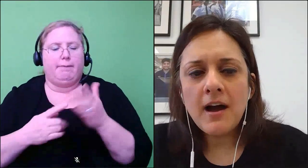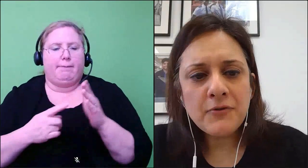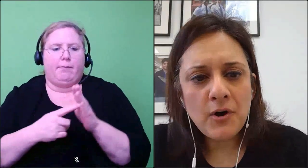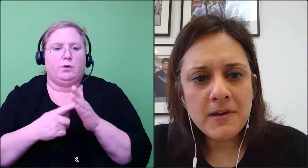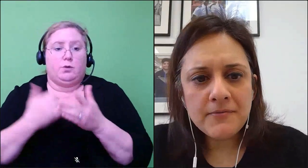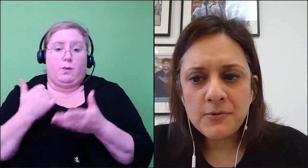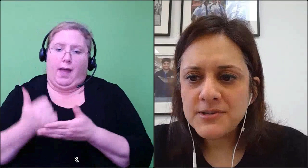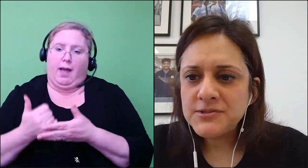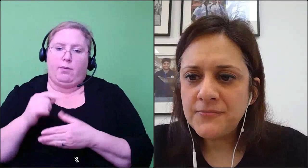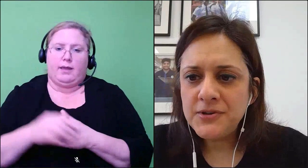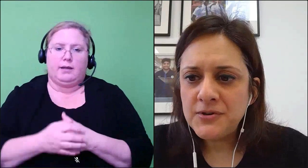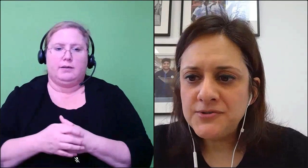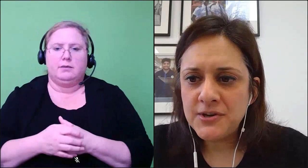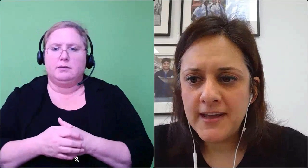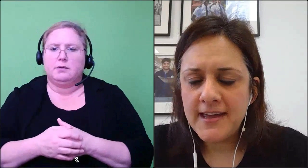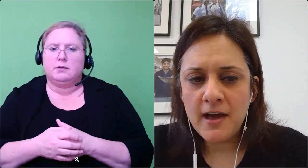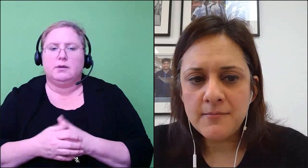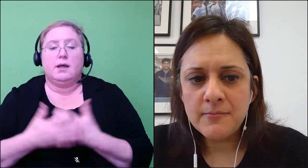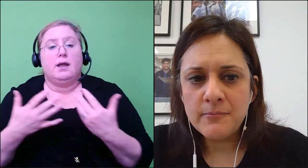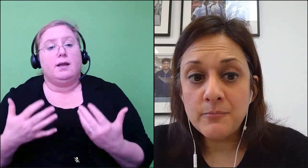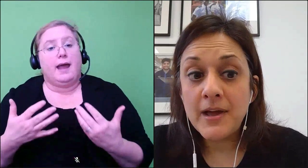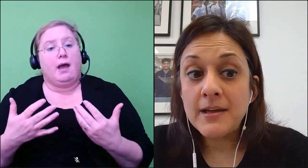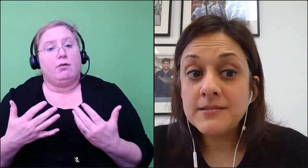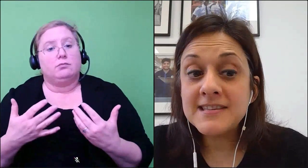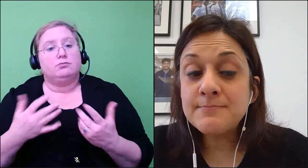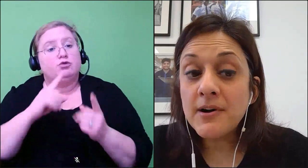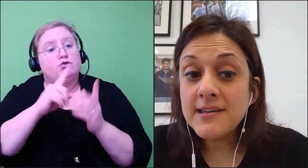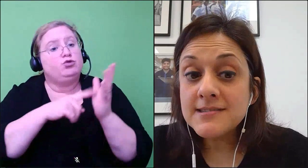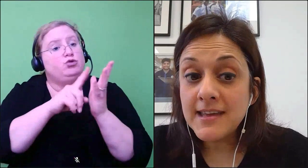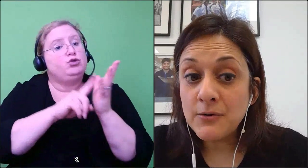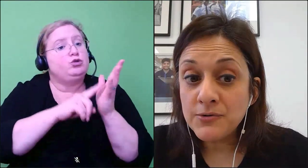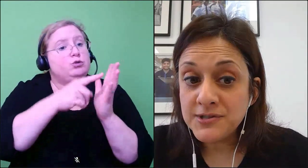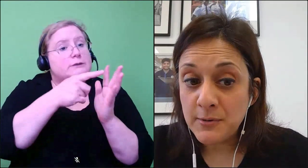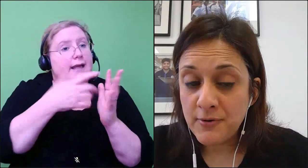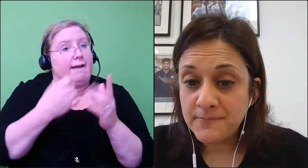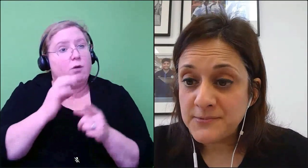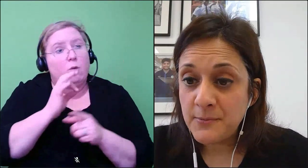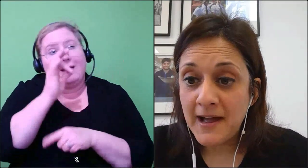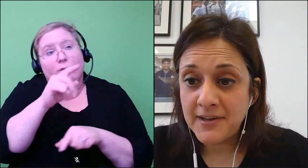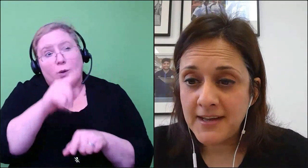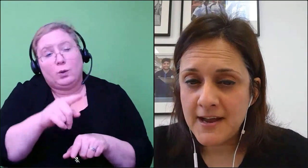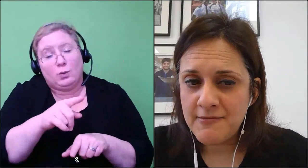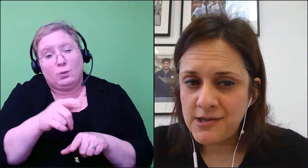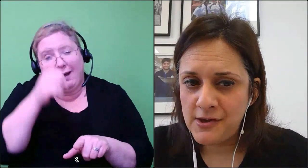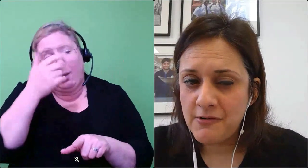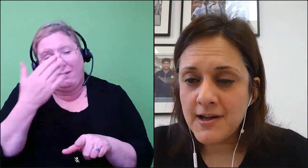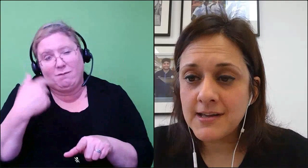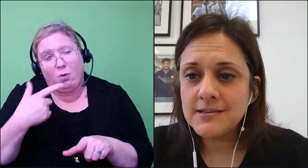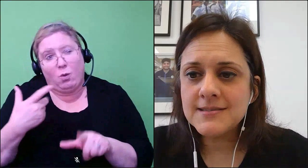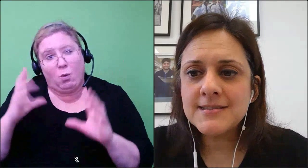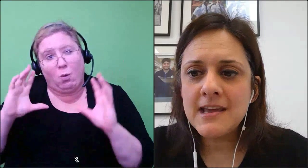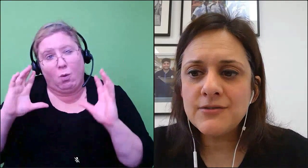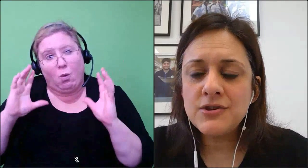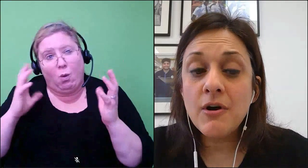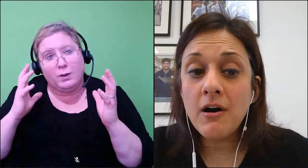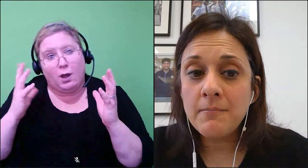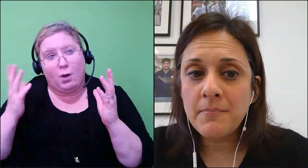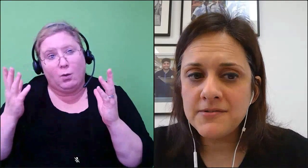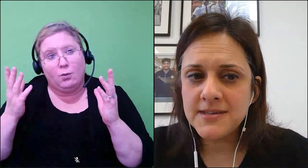I've got a bit of a question for you, Julie. Despite the audio problems we were having in hearing you, I can see that you are posting